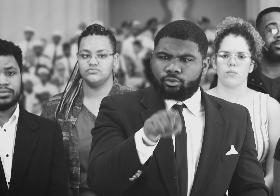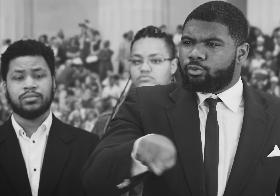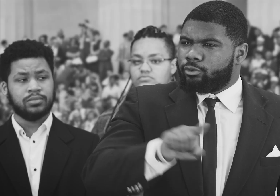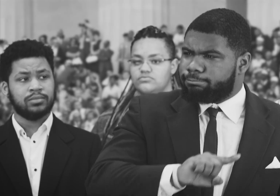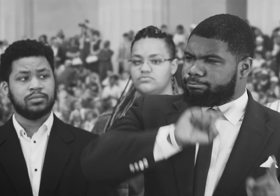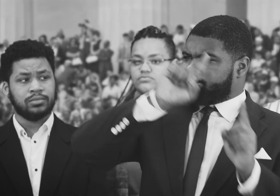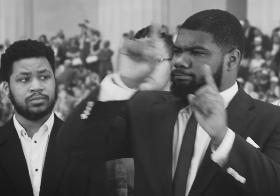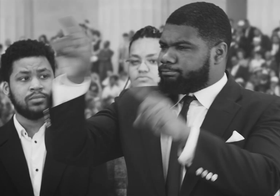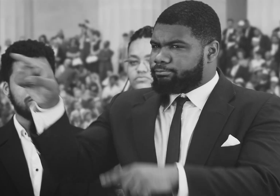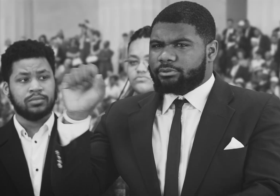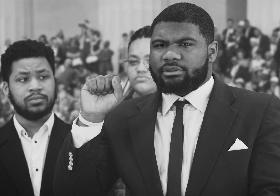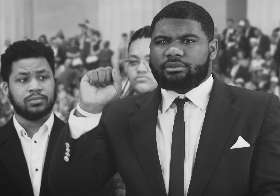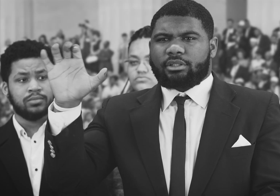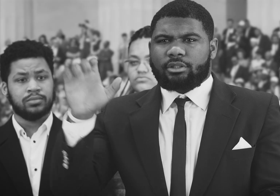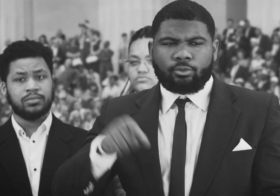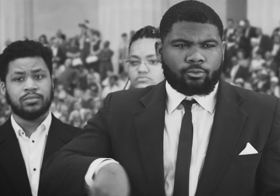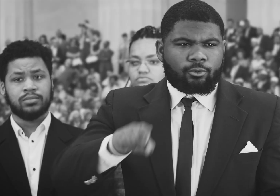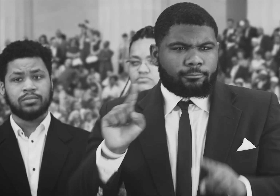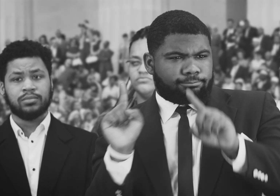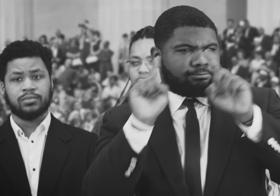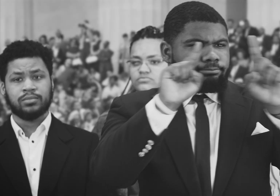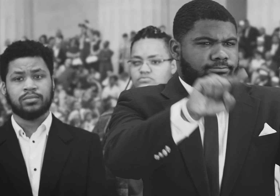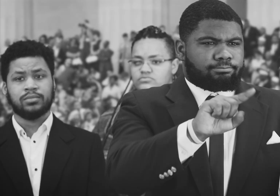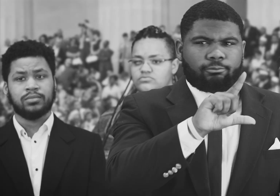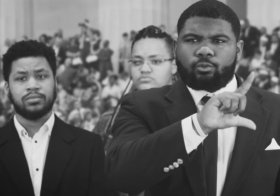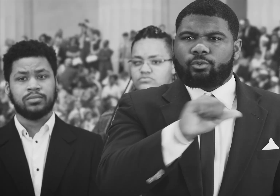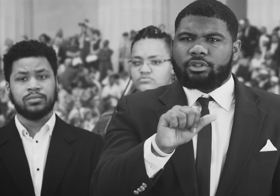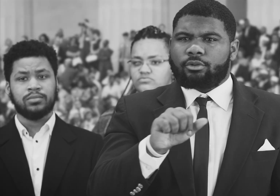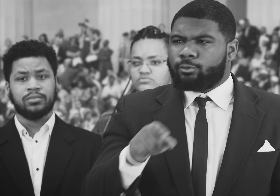go back to South Carolina, go back to Louisiana,